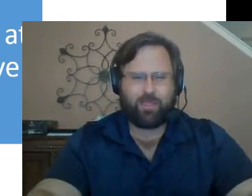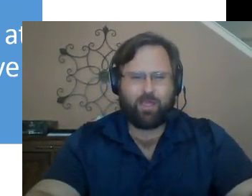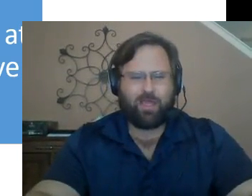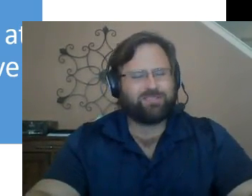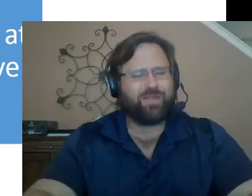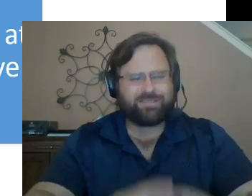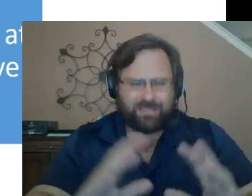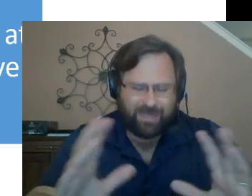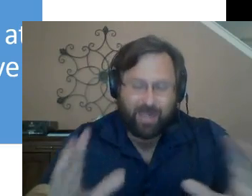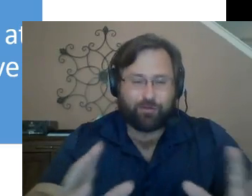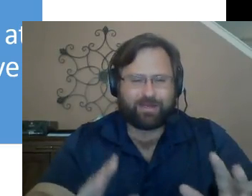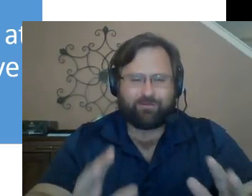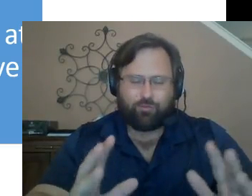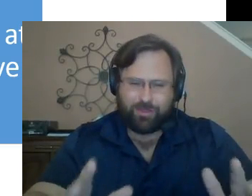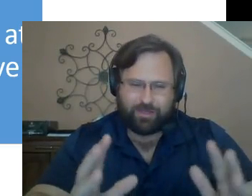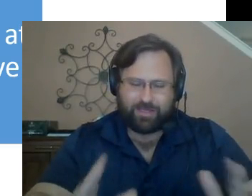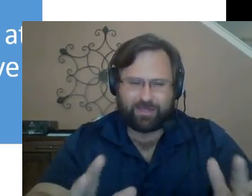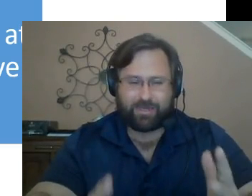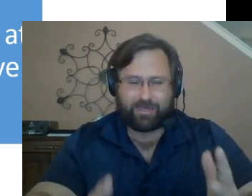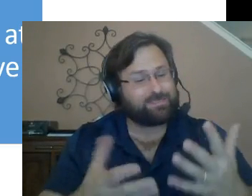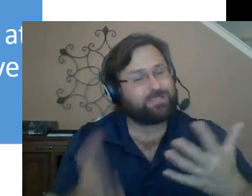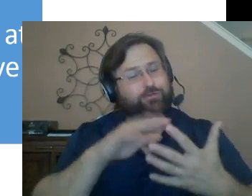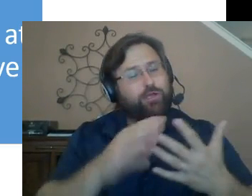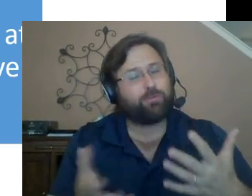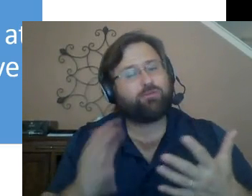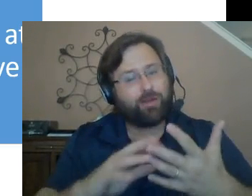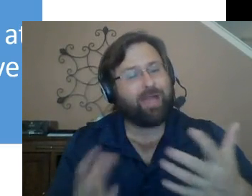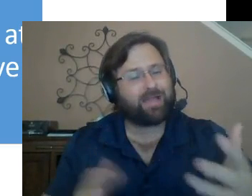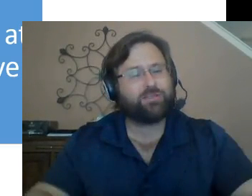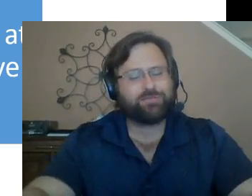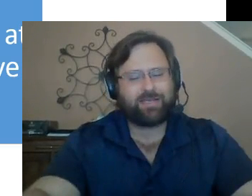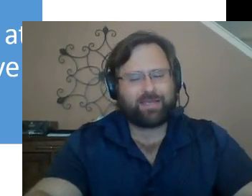so that's a another idea of a way you can connect ideas especially if you're going to be referring back to those ideas